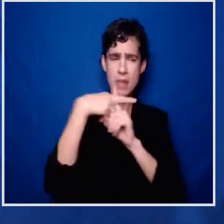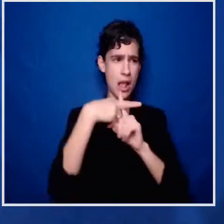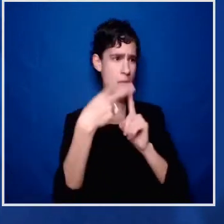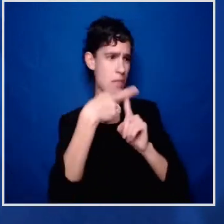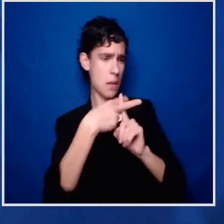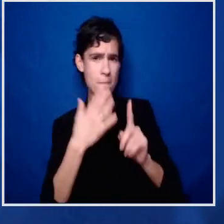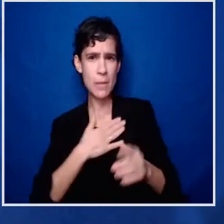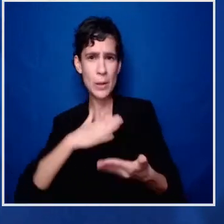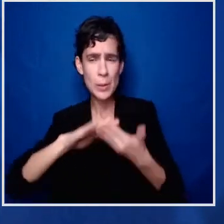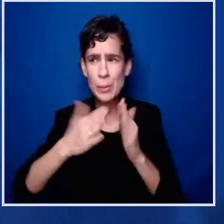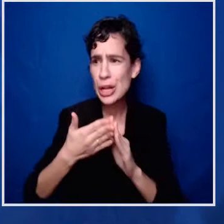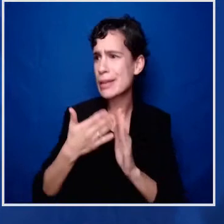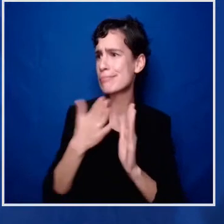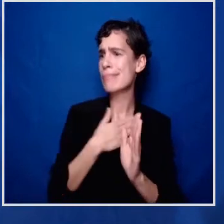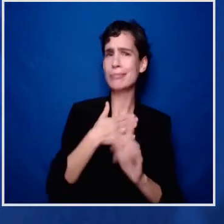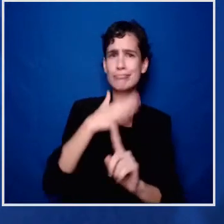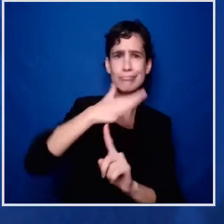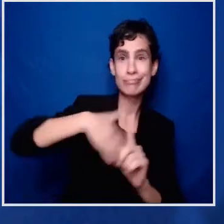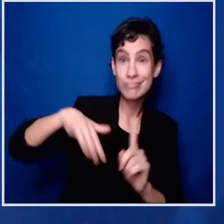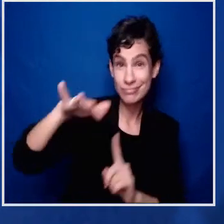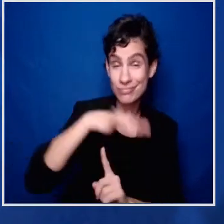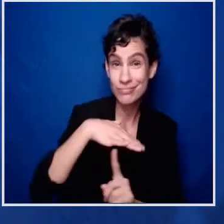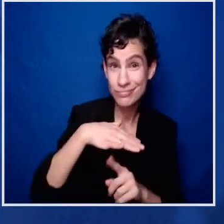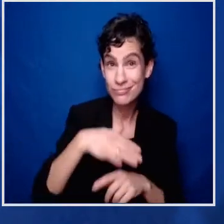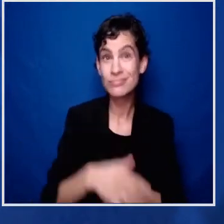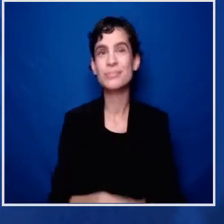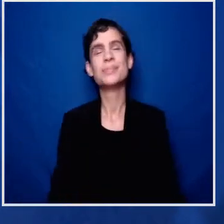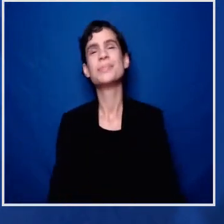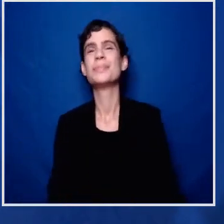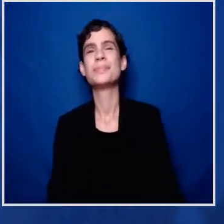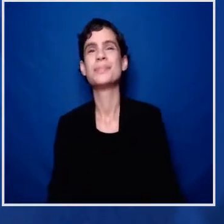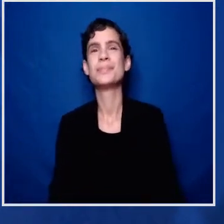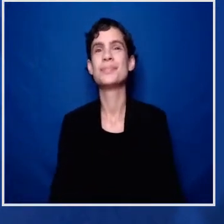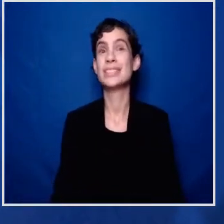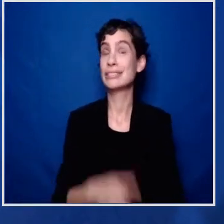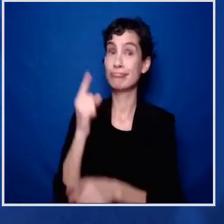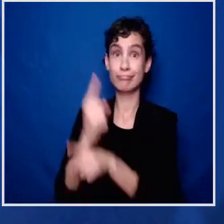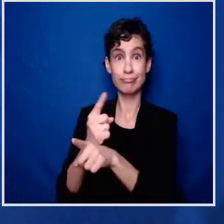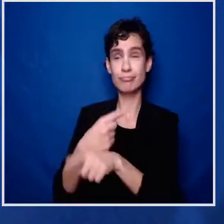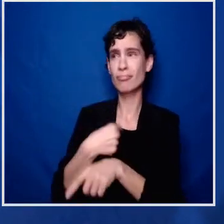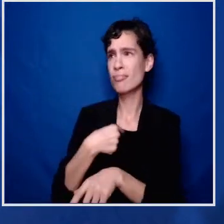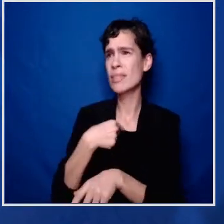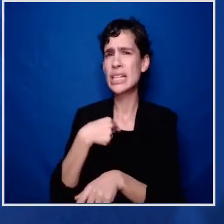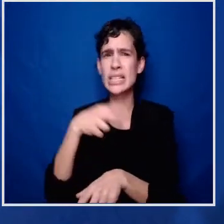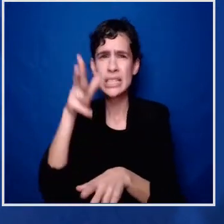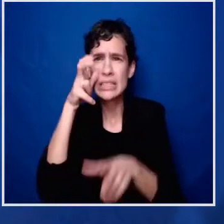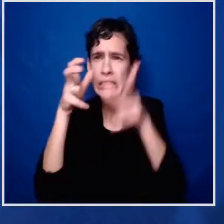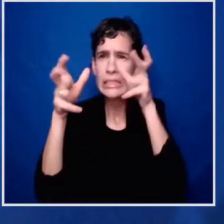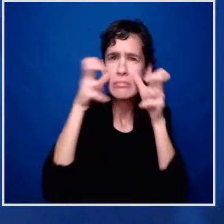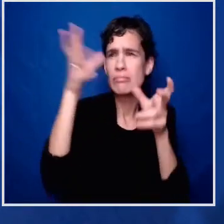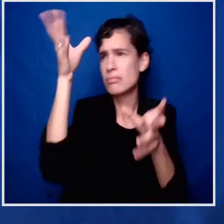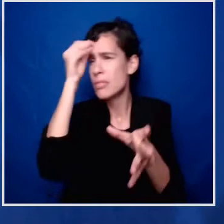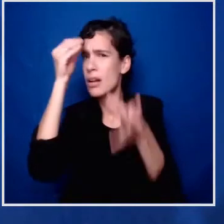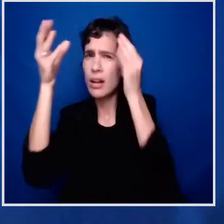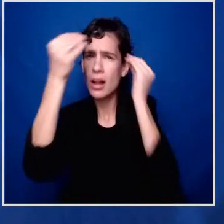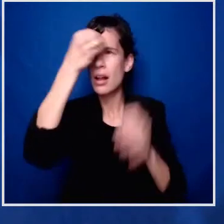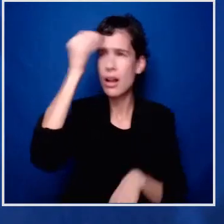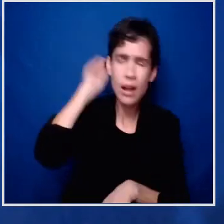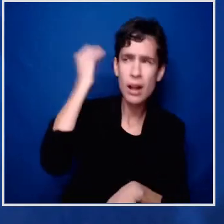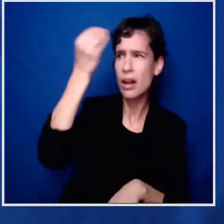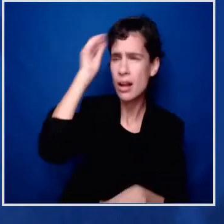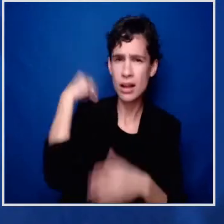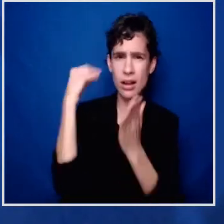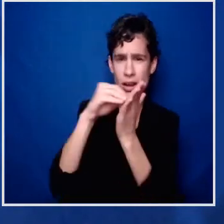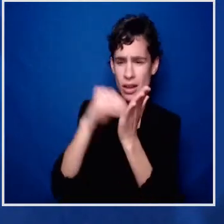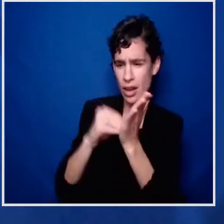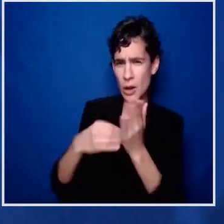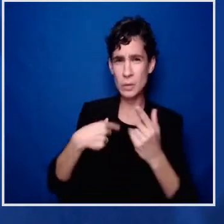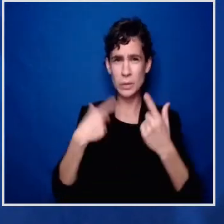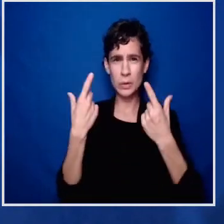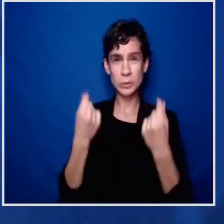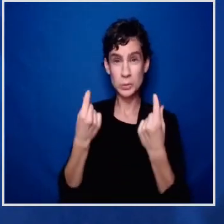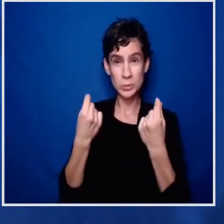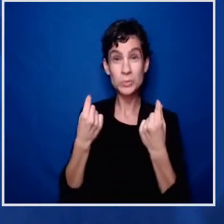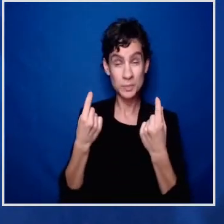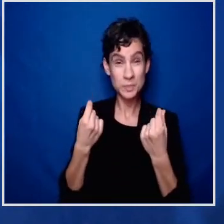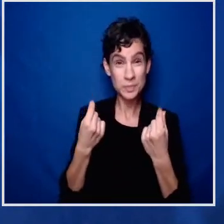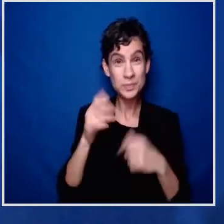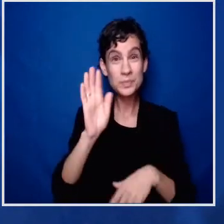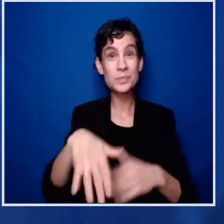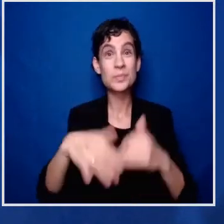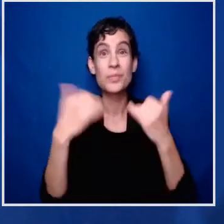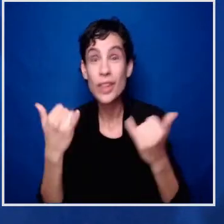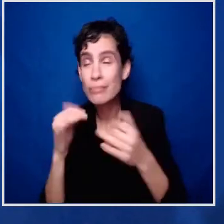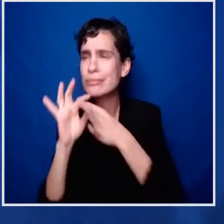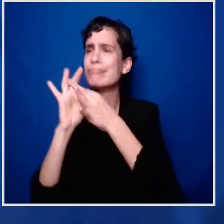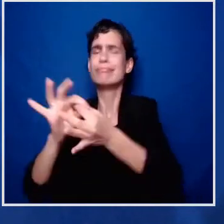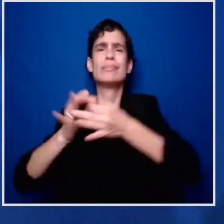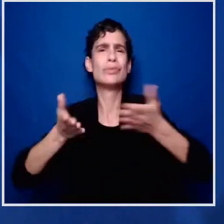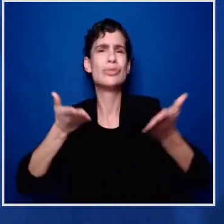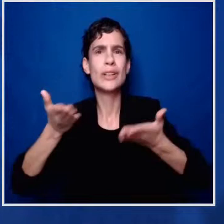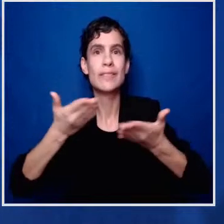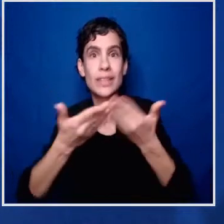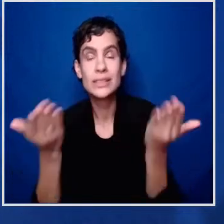YOUR OWN.